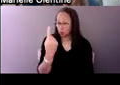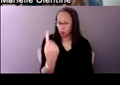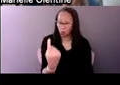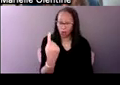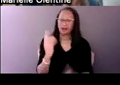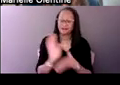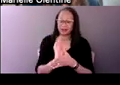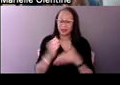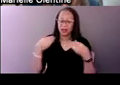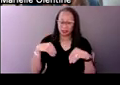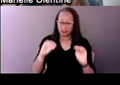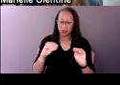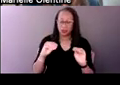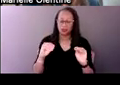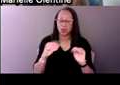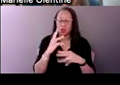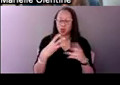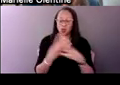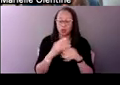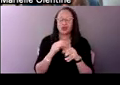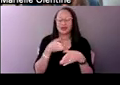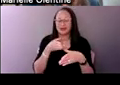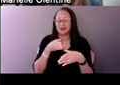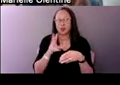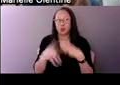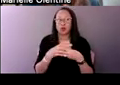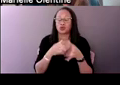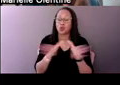And only one, you can't even see it, thank you for